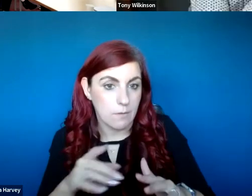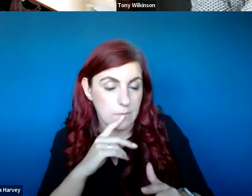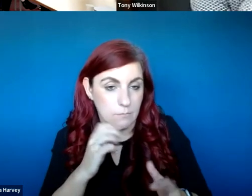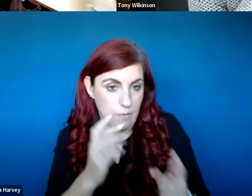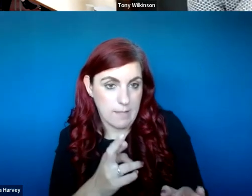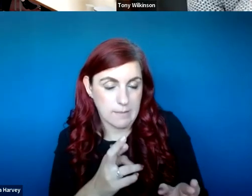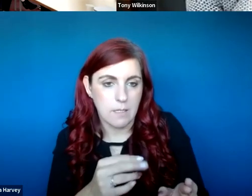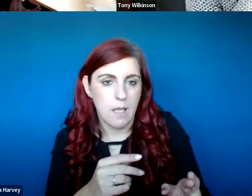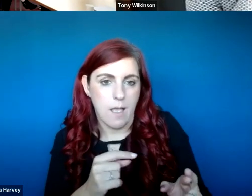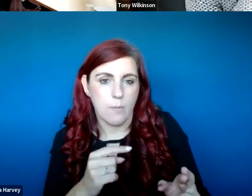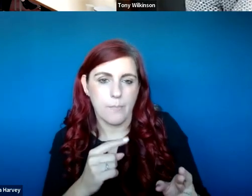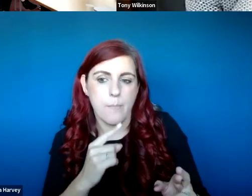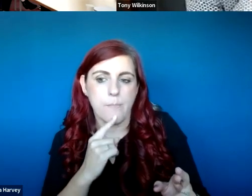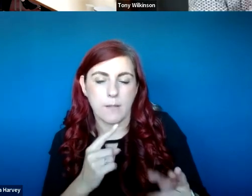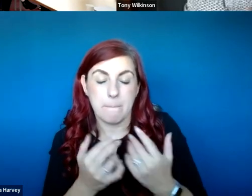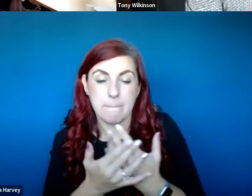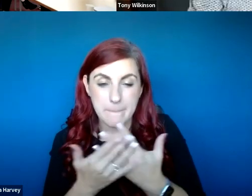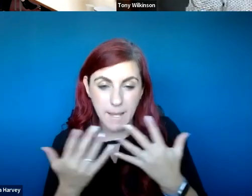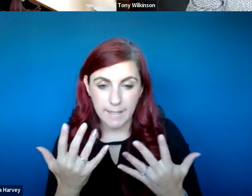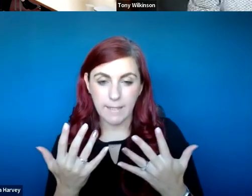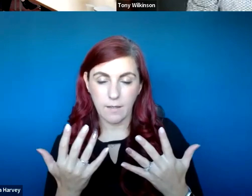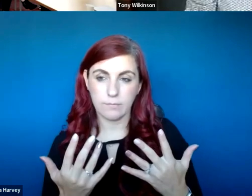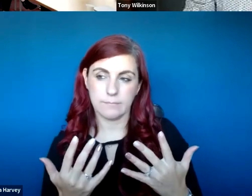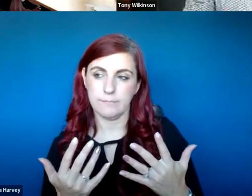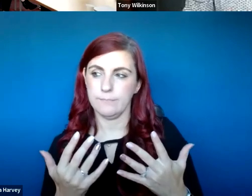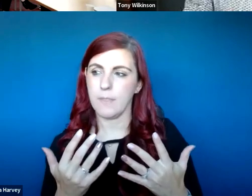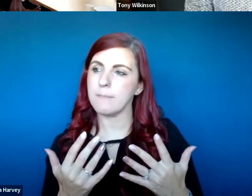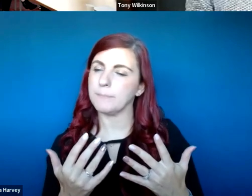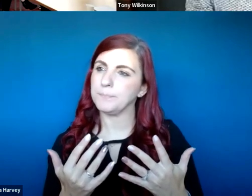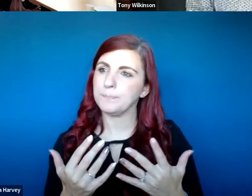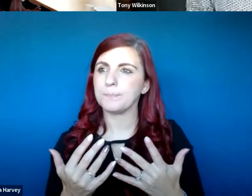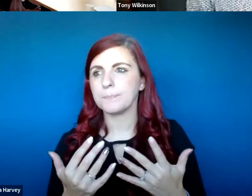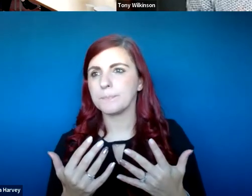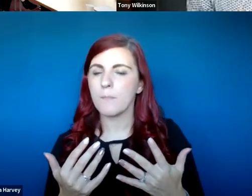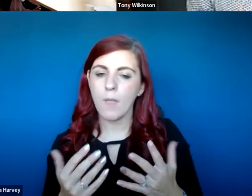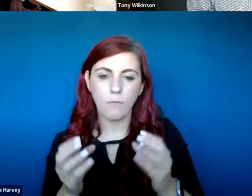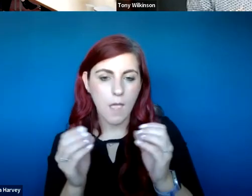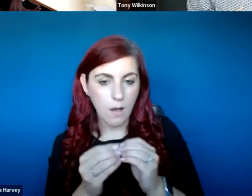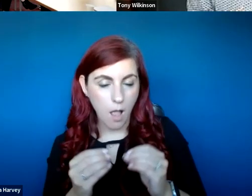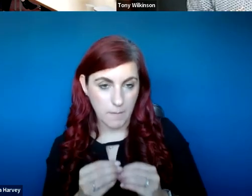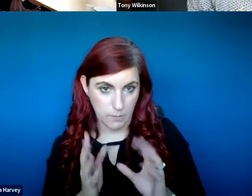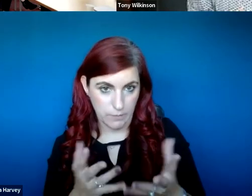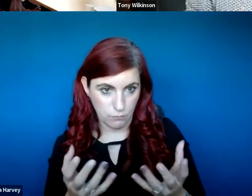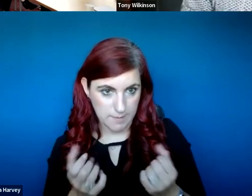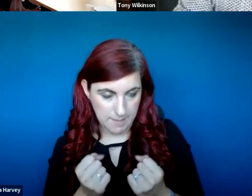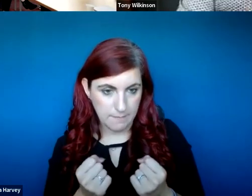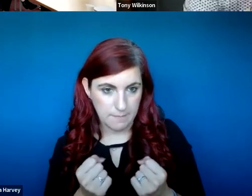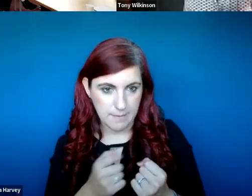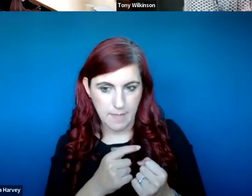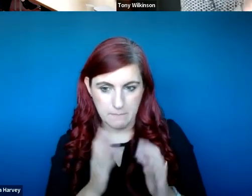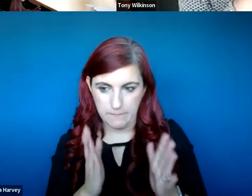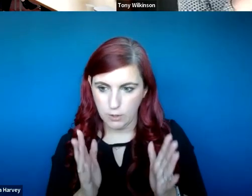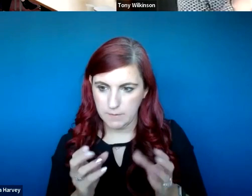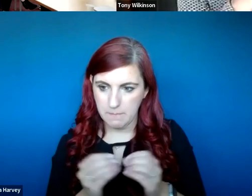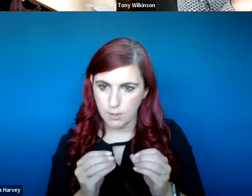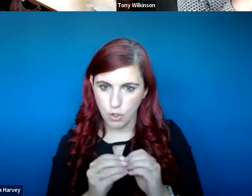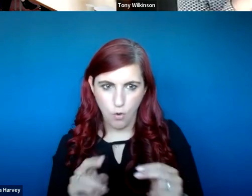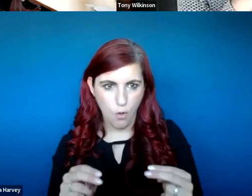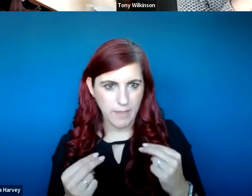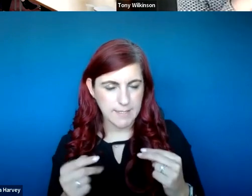But many of the comments that we got that flagged autism, it did flag it as a